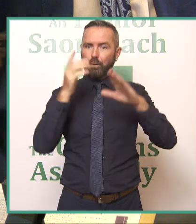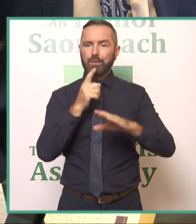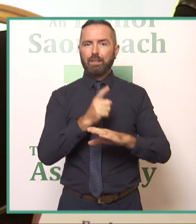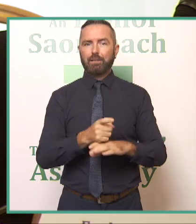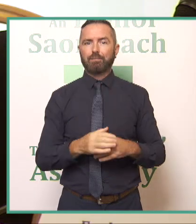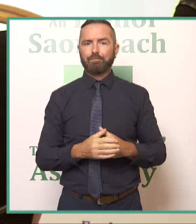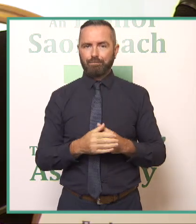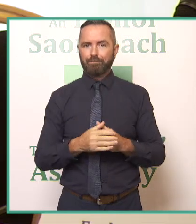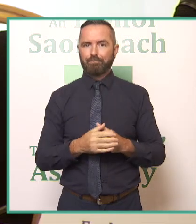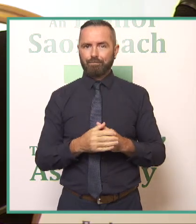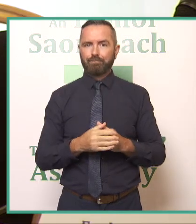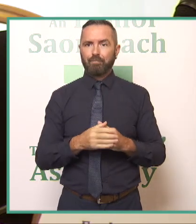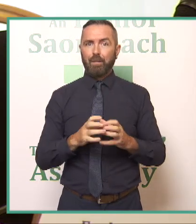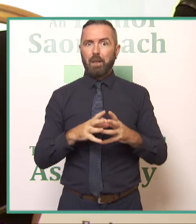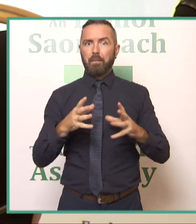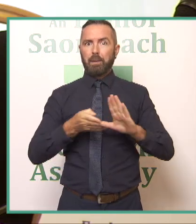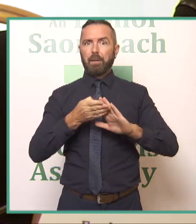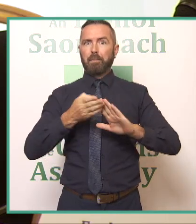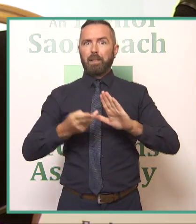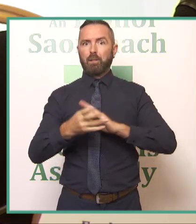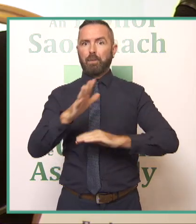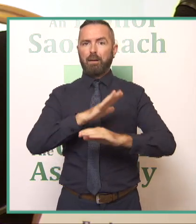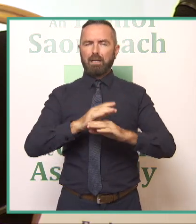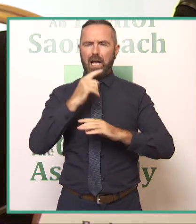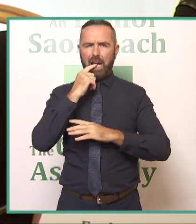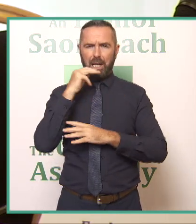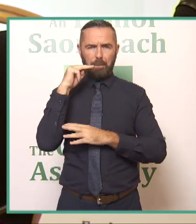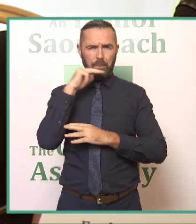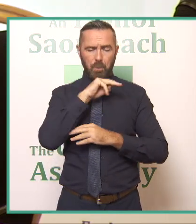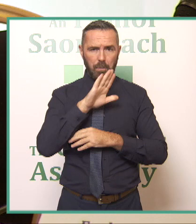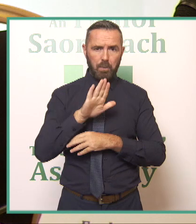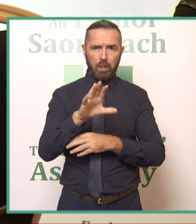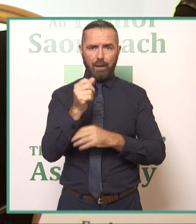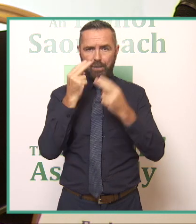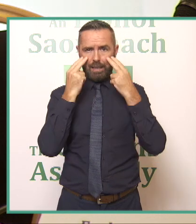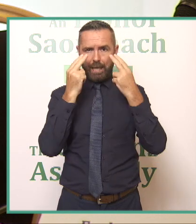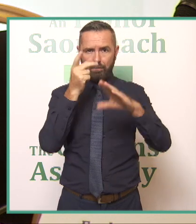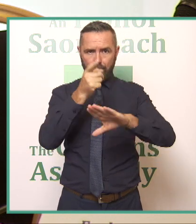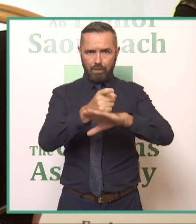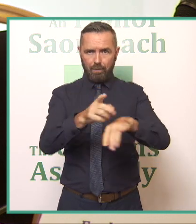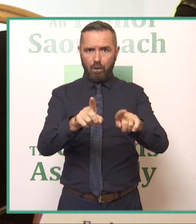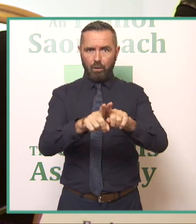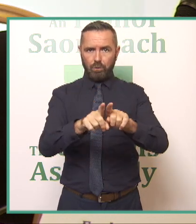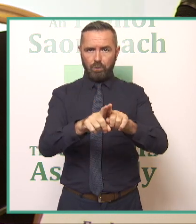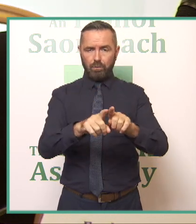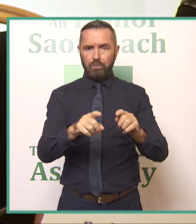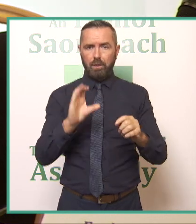that in large built up areas it's vital that we have nature to turn to because it was the last